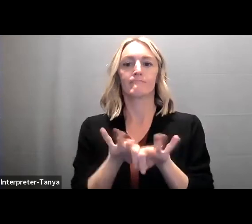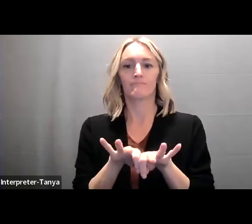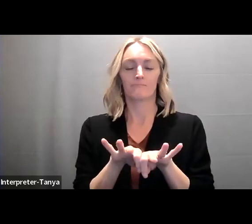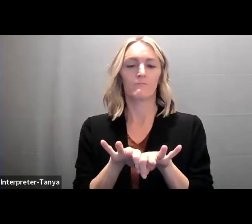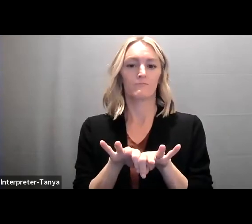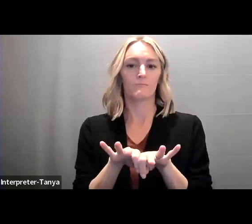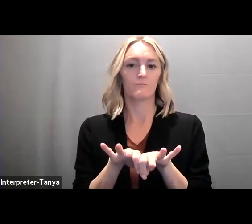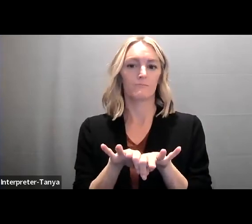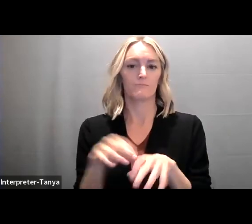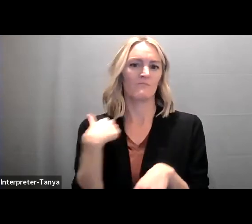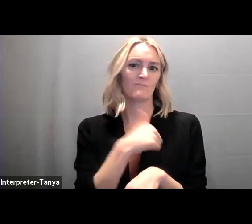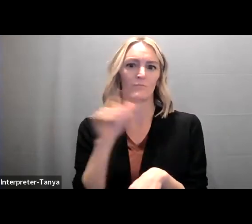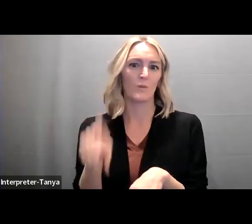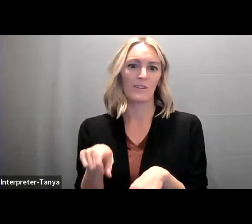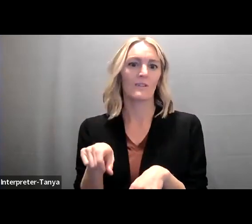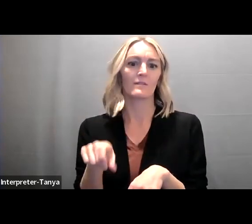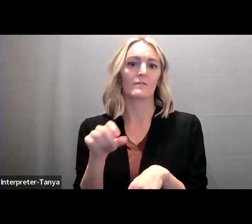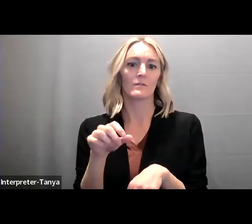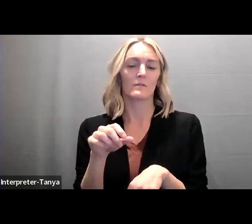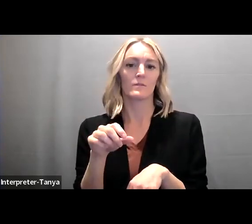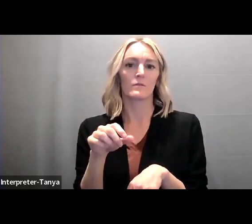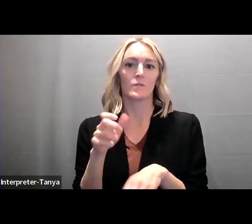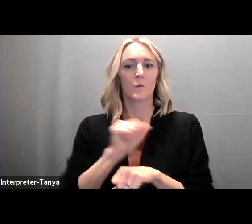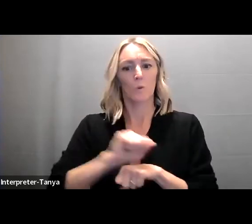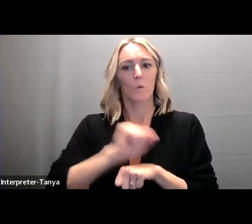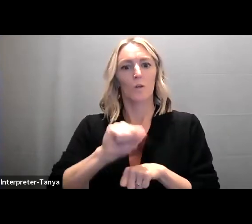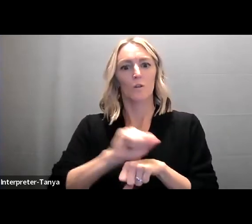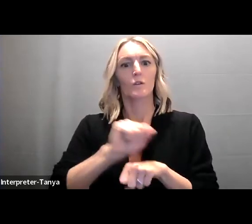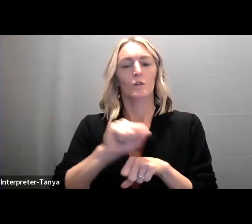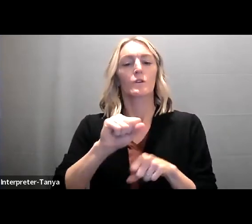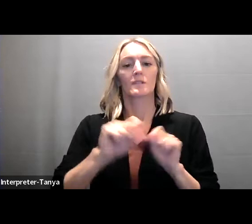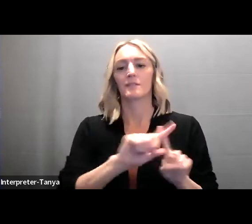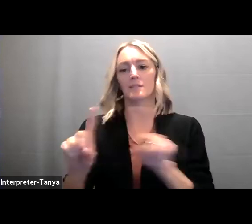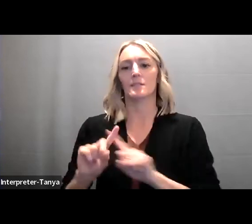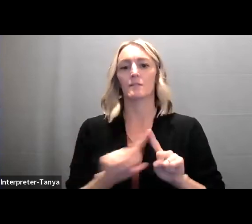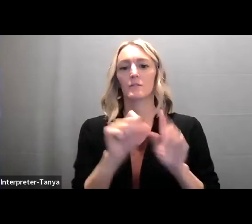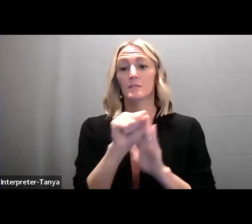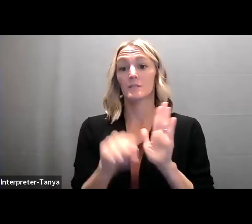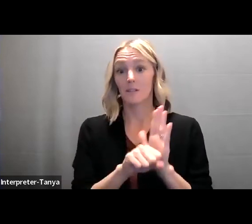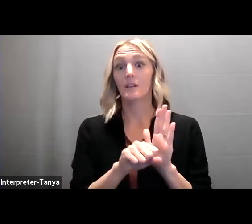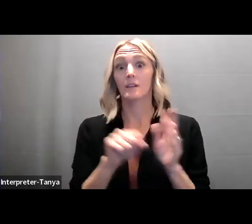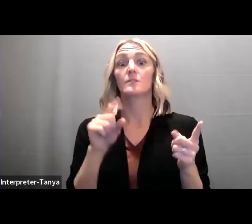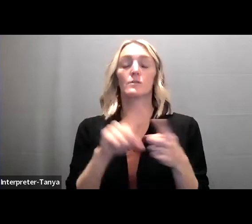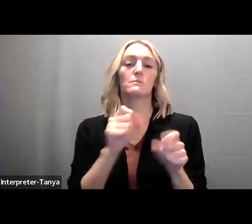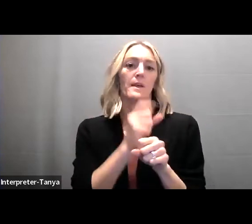Because we have to be working on the ground locally in states to advance these changes.